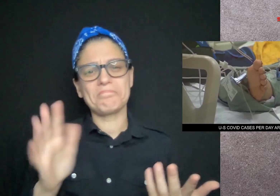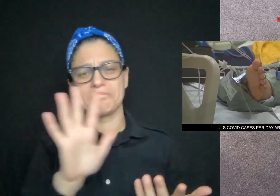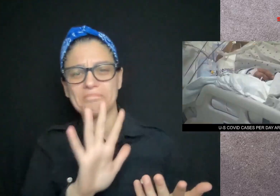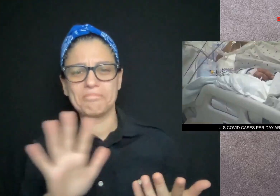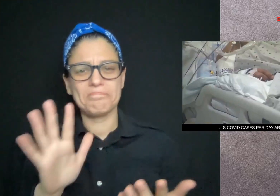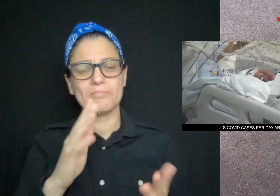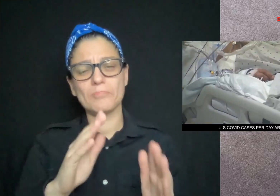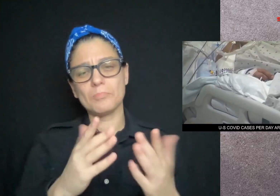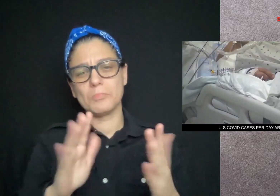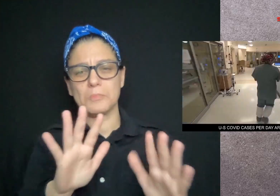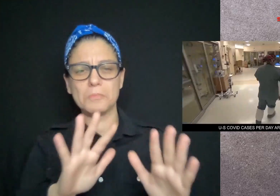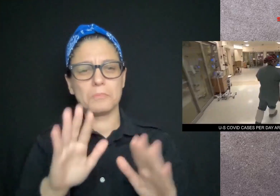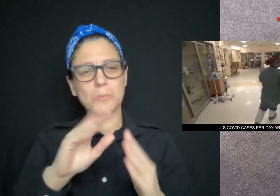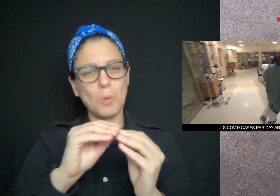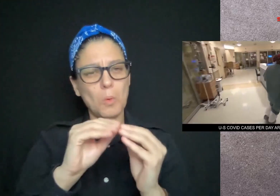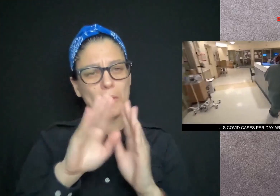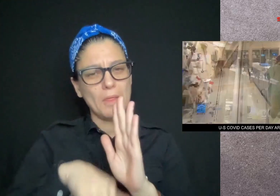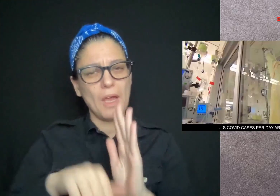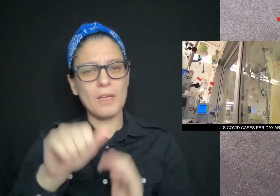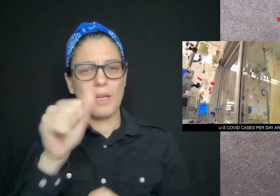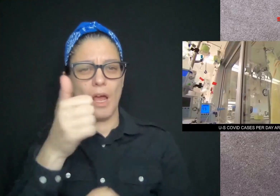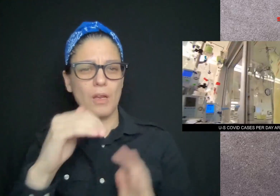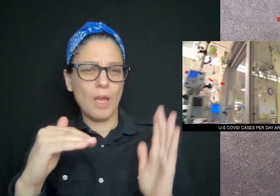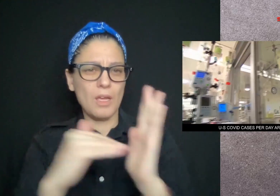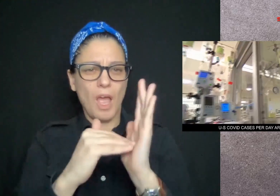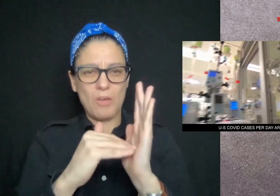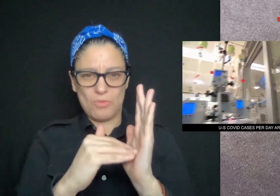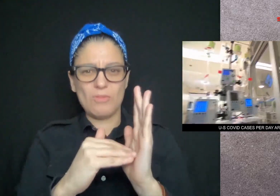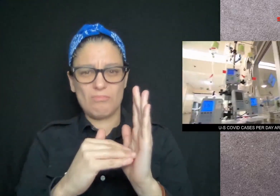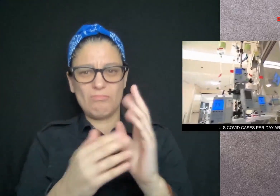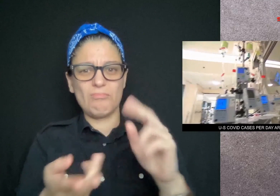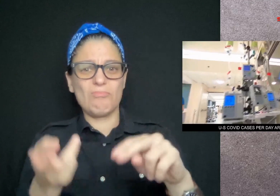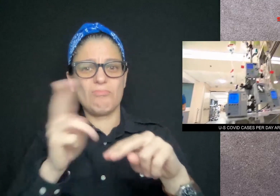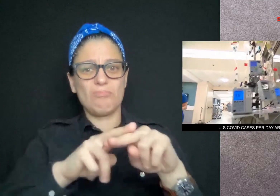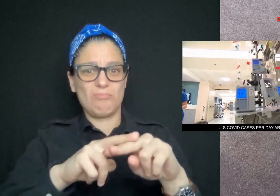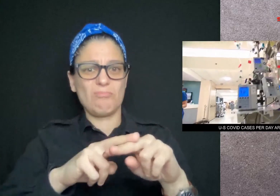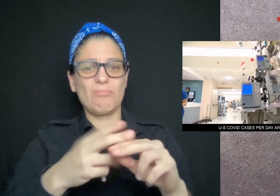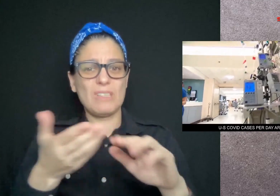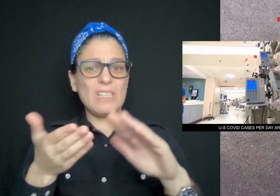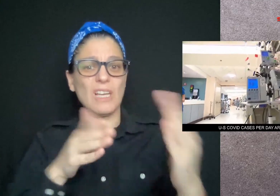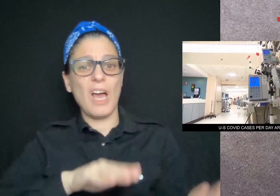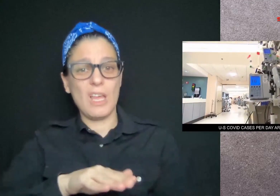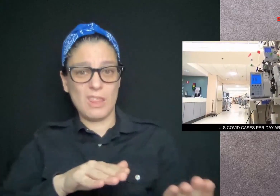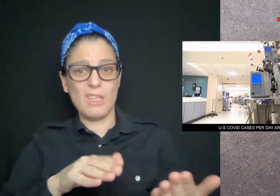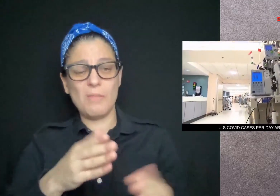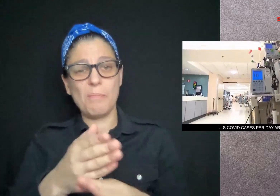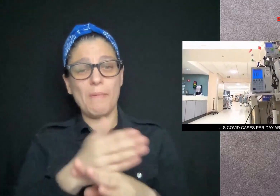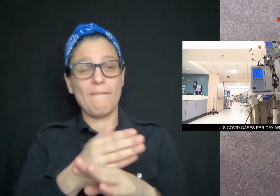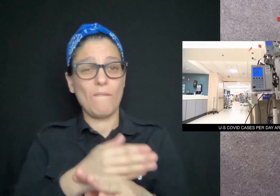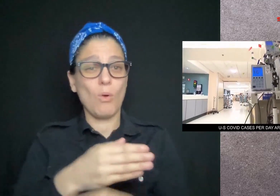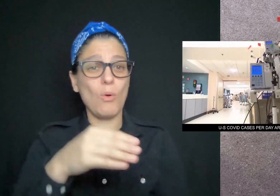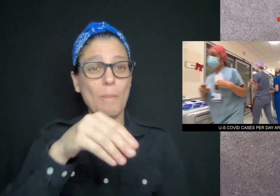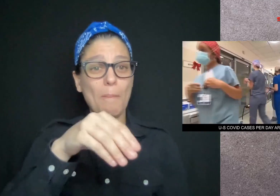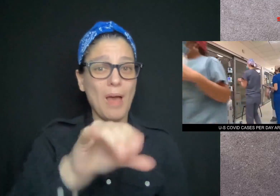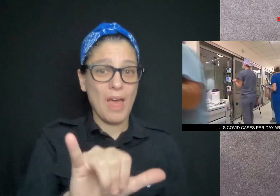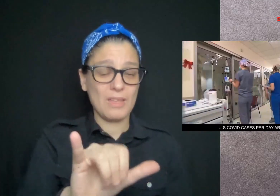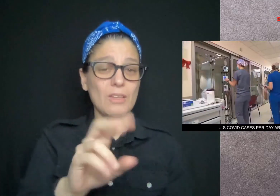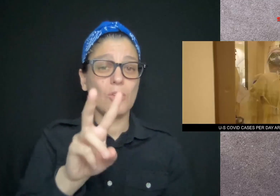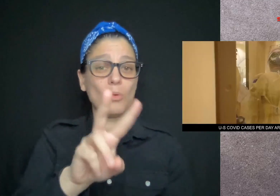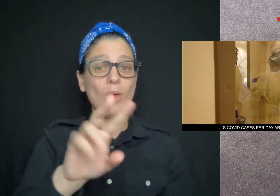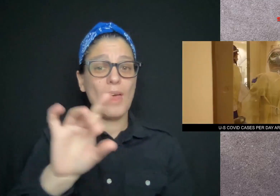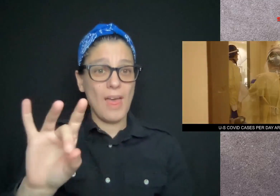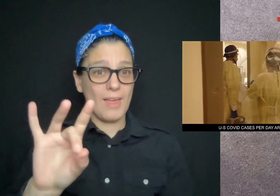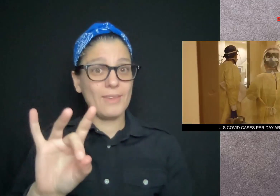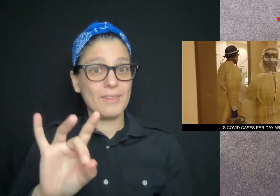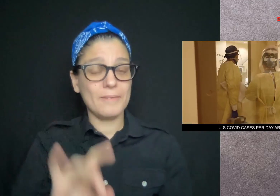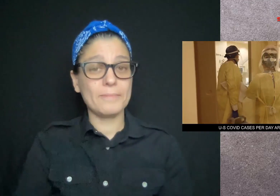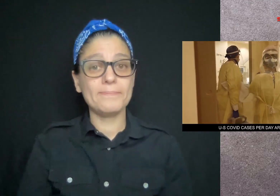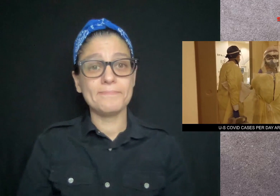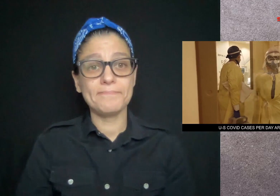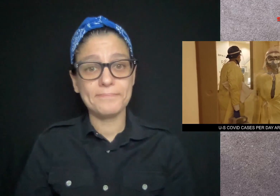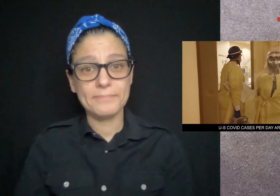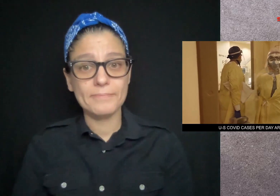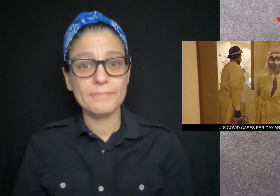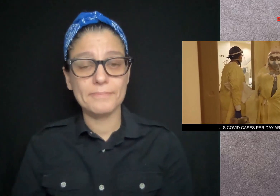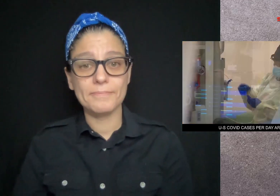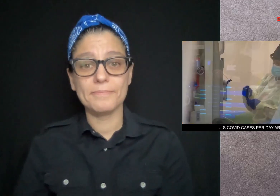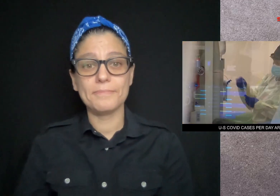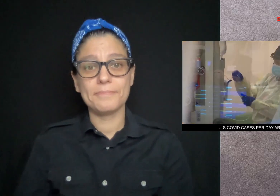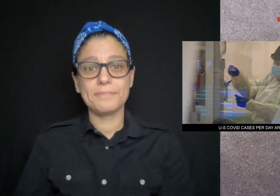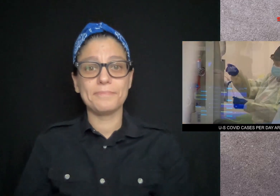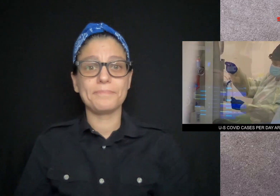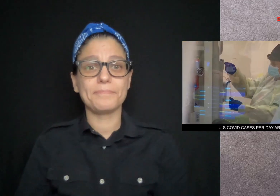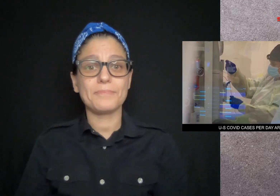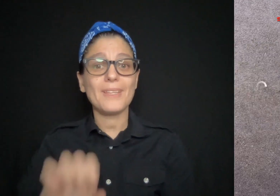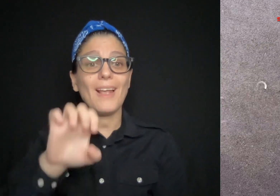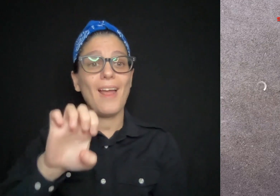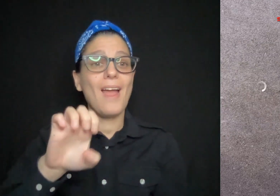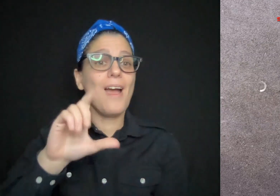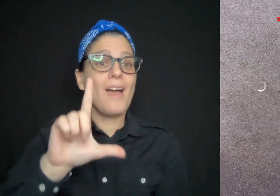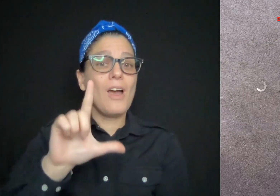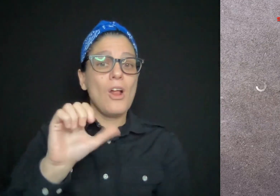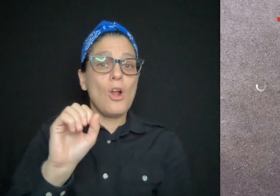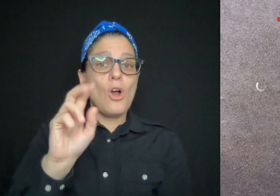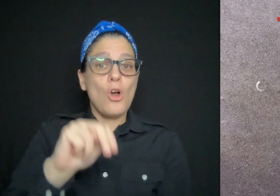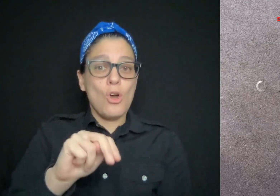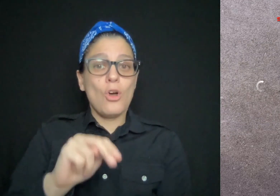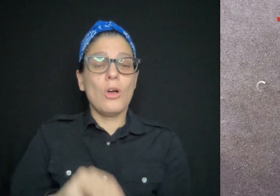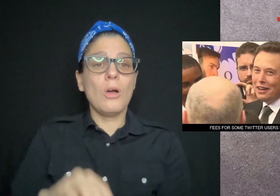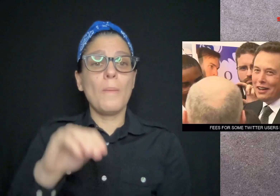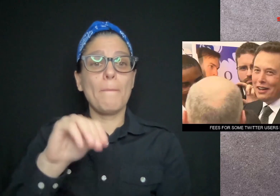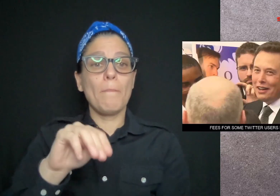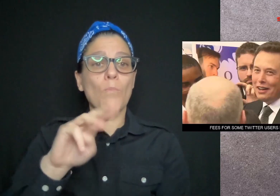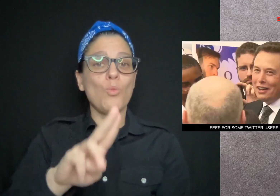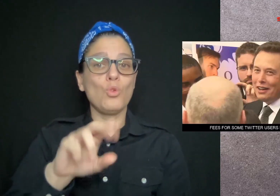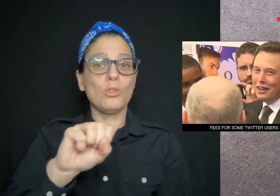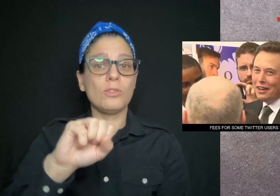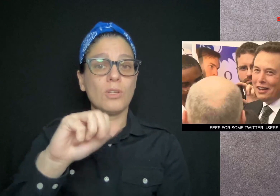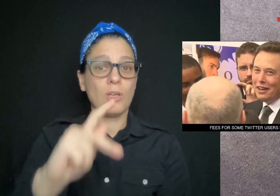and the CDC predicts more than 10,000 additional Covid 19 deaths before May 28